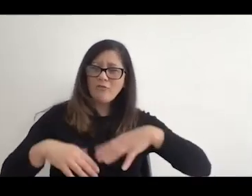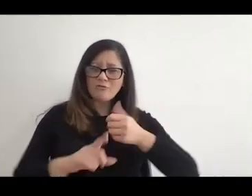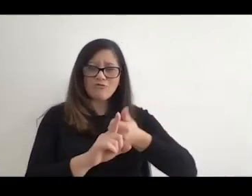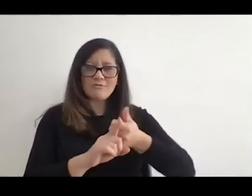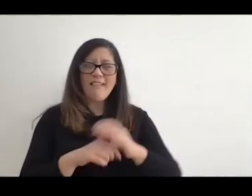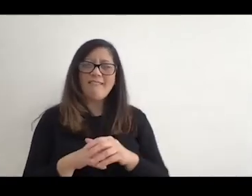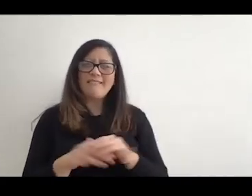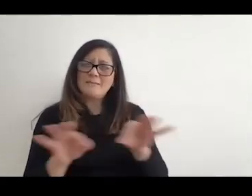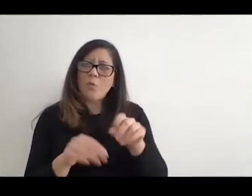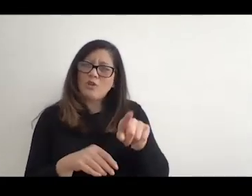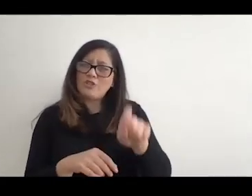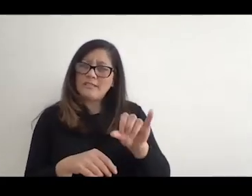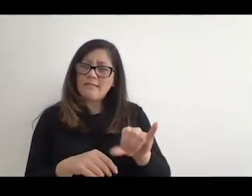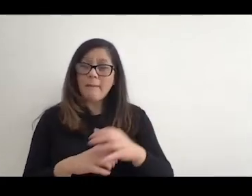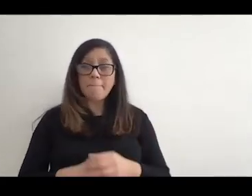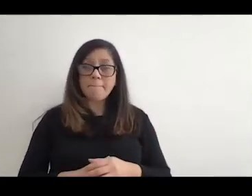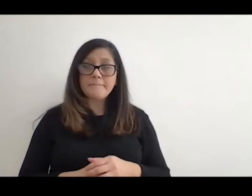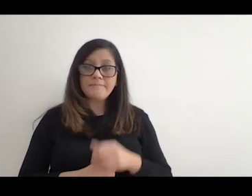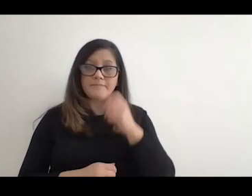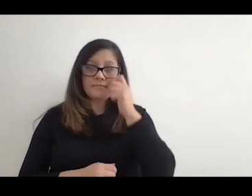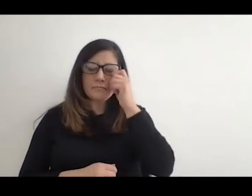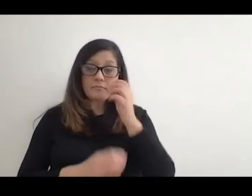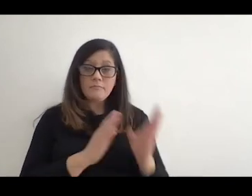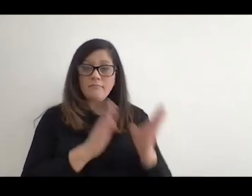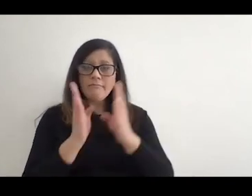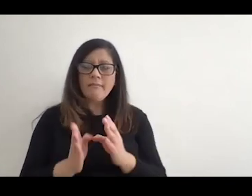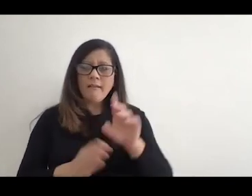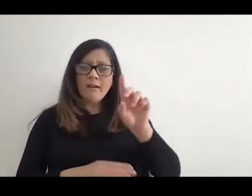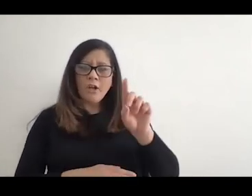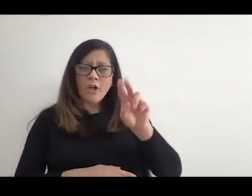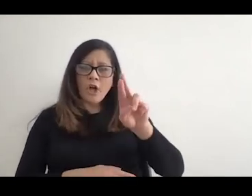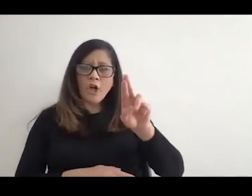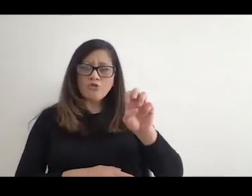what she needs in order to do that. Drew also lives with dwarfism.